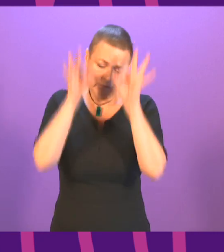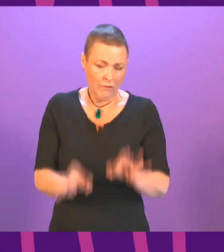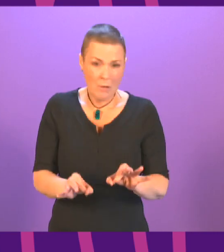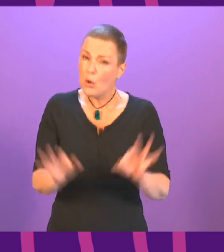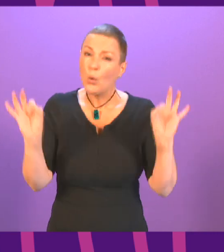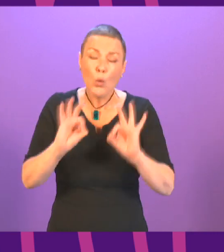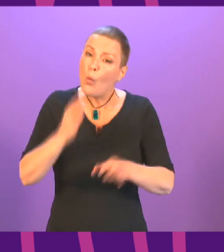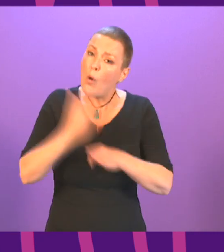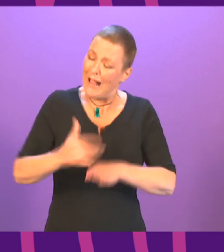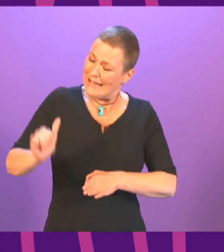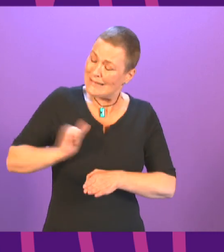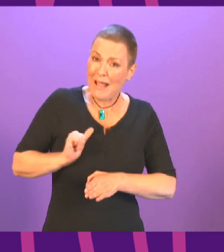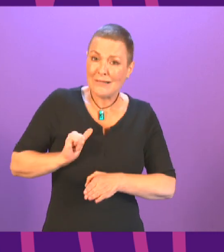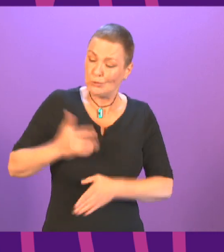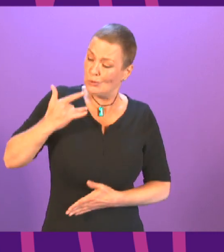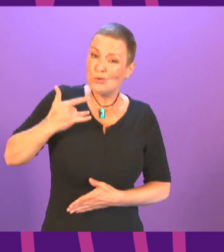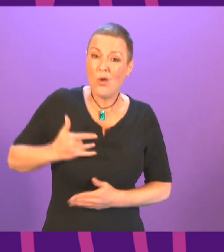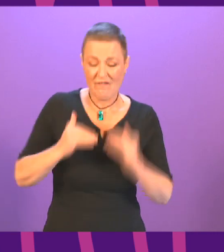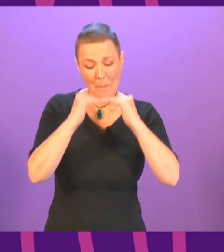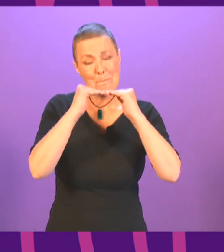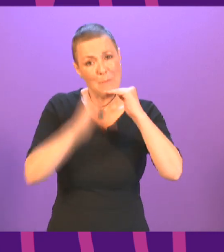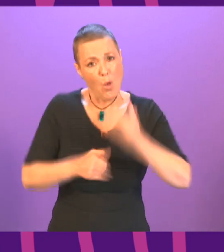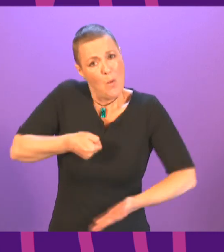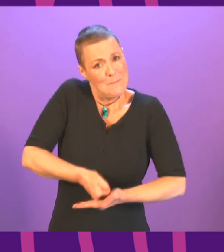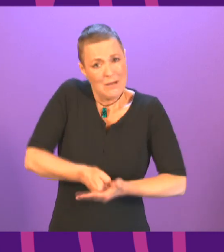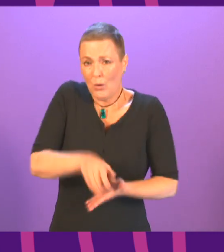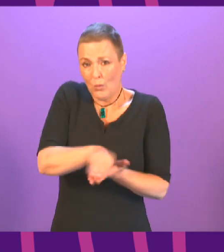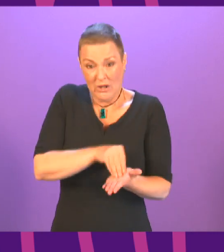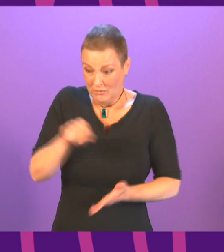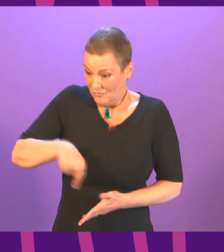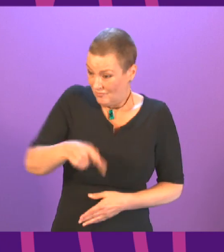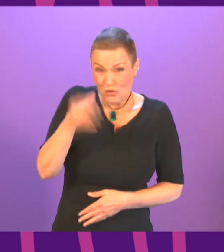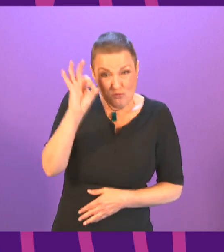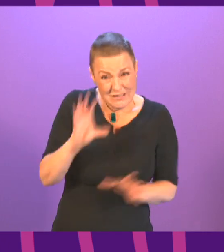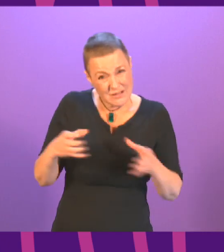to live below the minimum wage. Greens, unions and others have been calling for that for